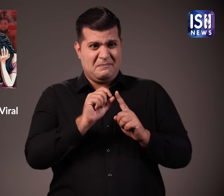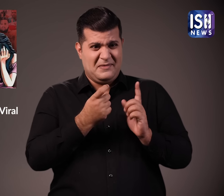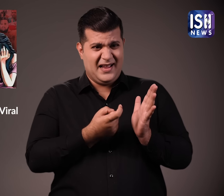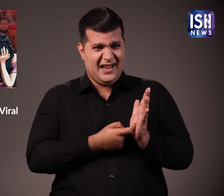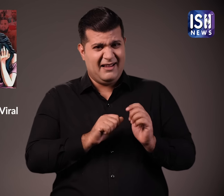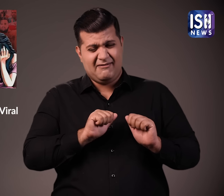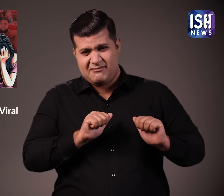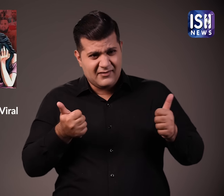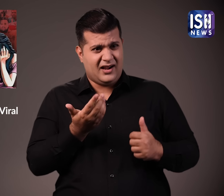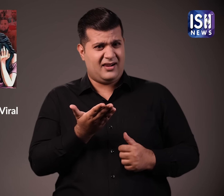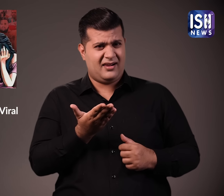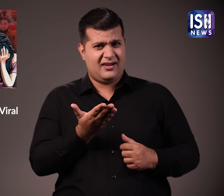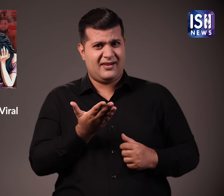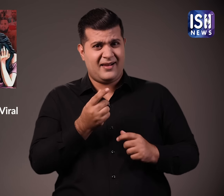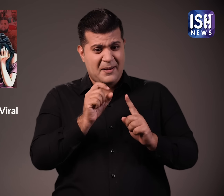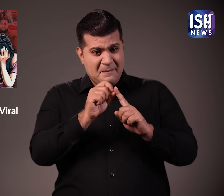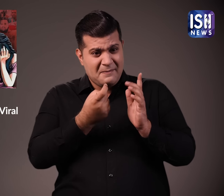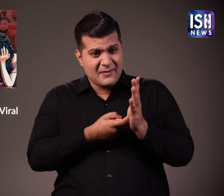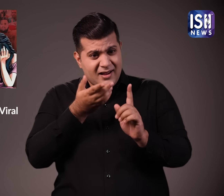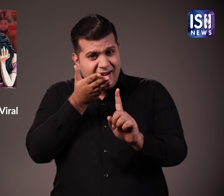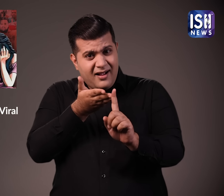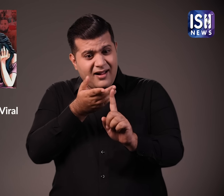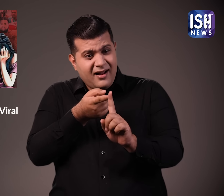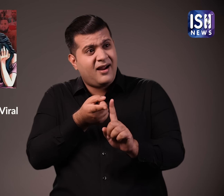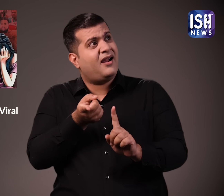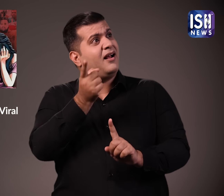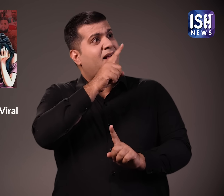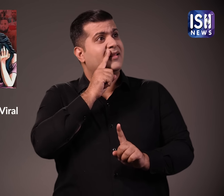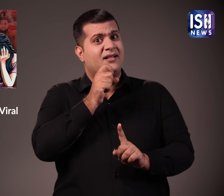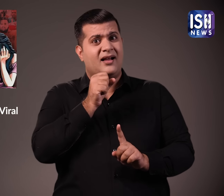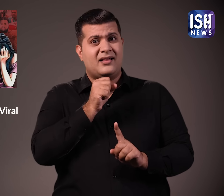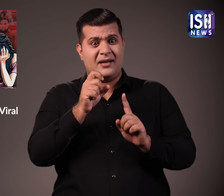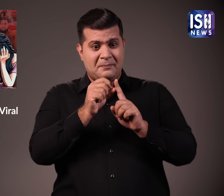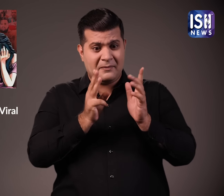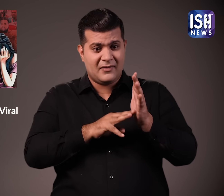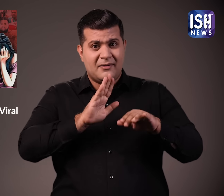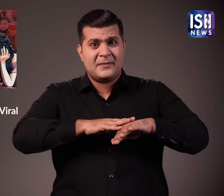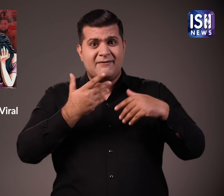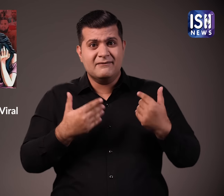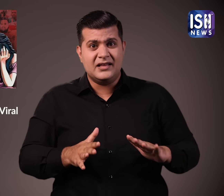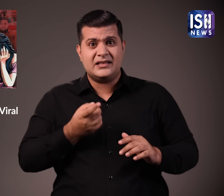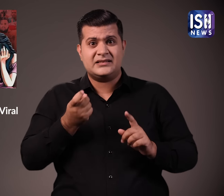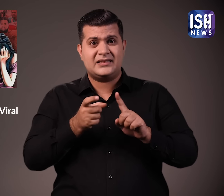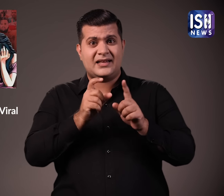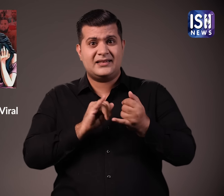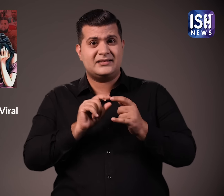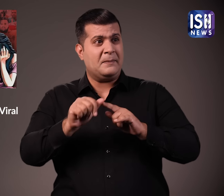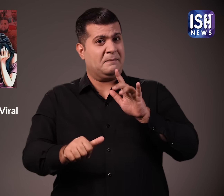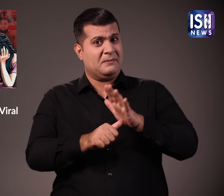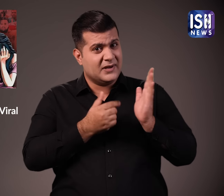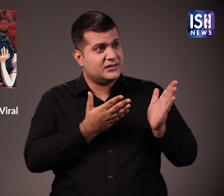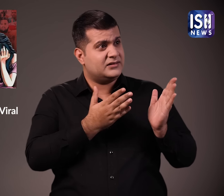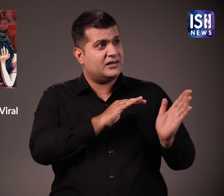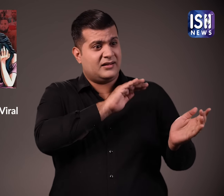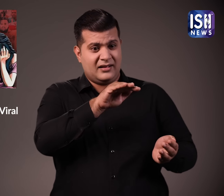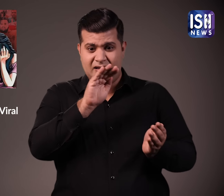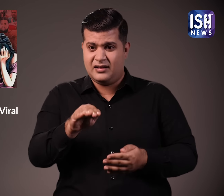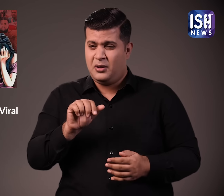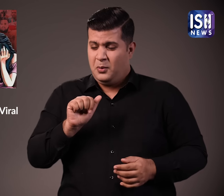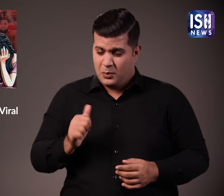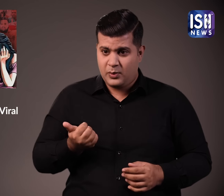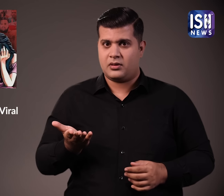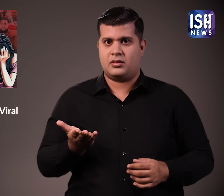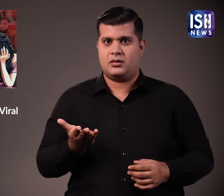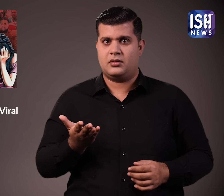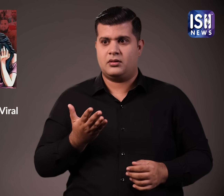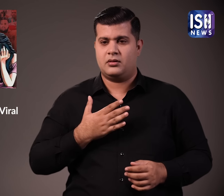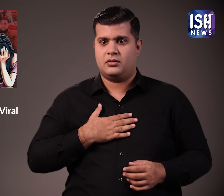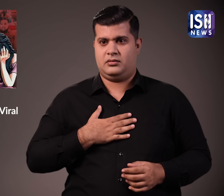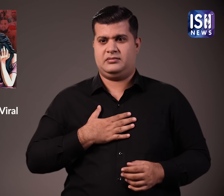People couldn't believe that Prajwal, being the grandson of India's former PM nd JD (S)'s President, could do these henoius acts.